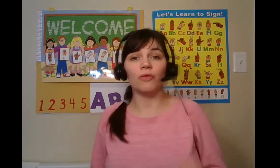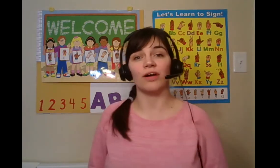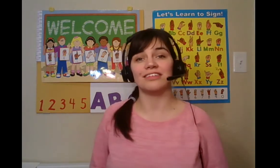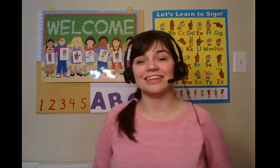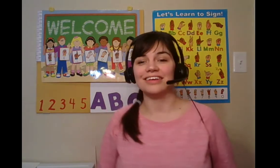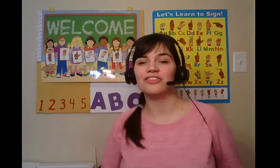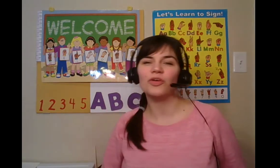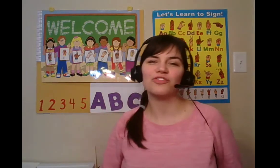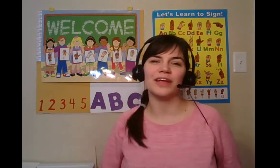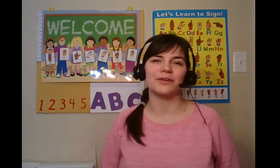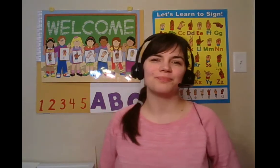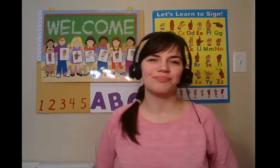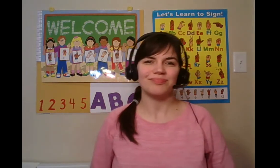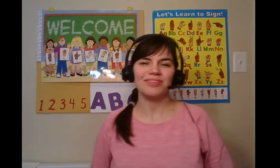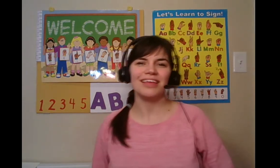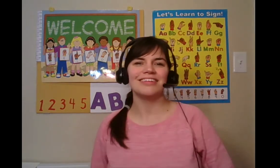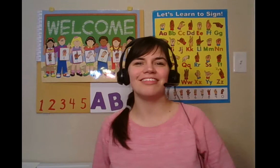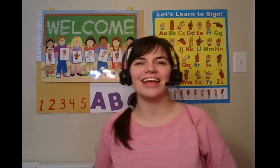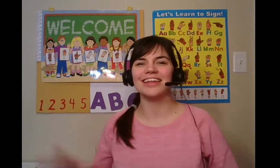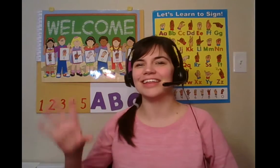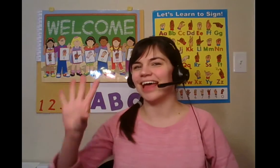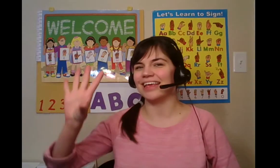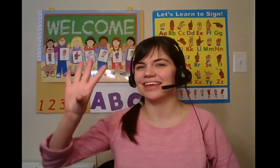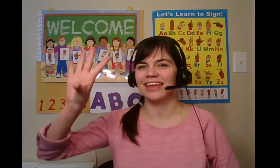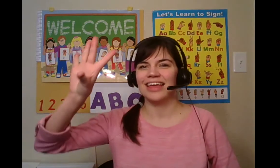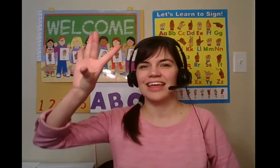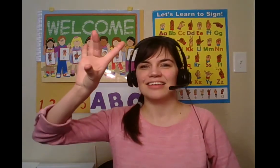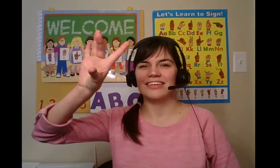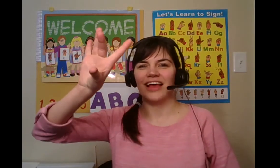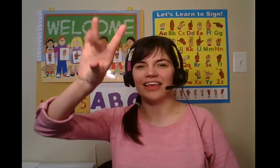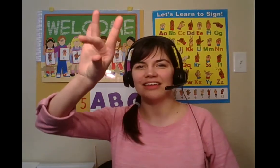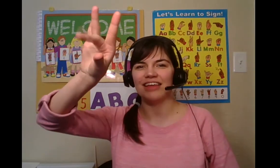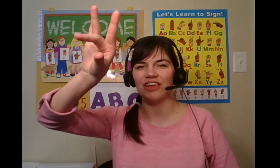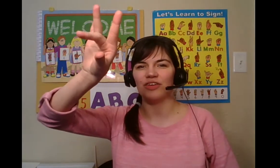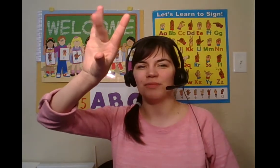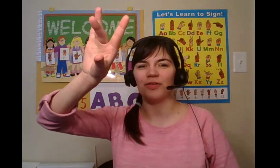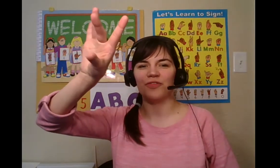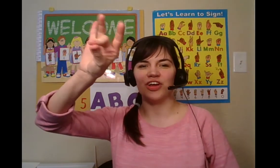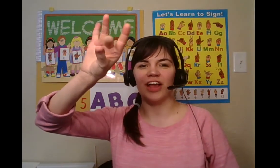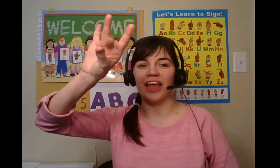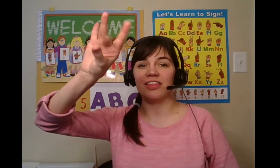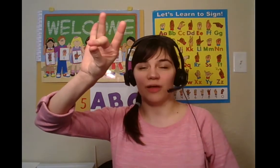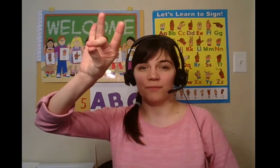don't want to eat or drink, To sign like, again take your middle finger and thumb